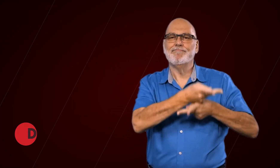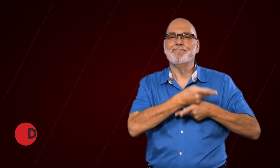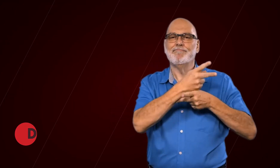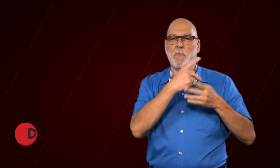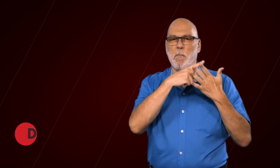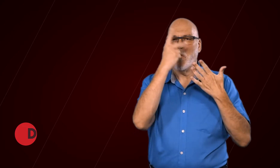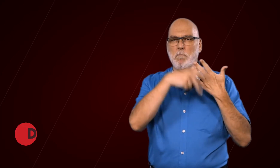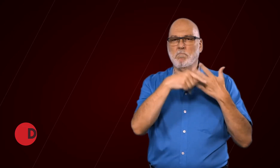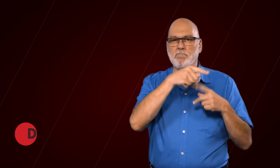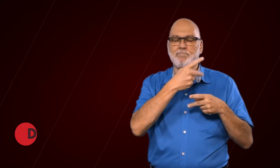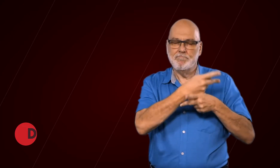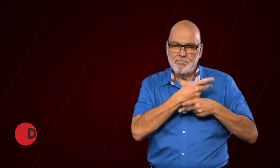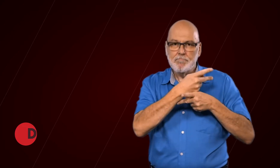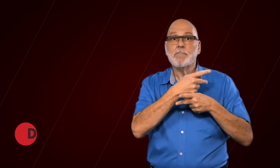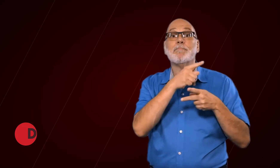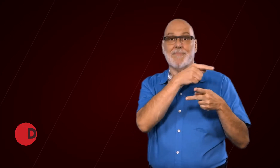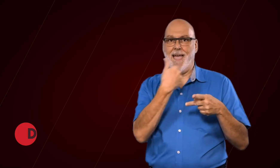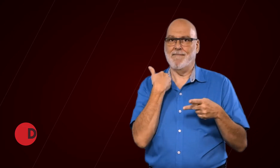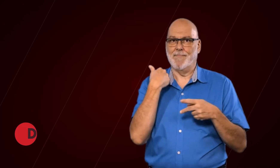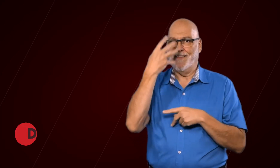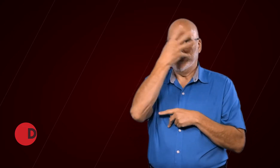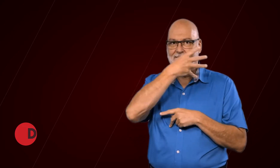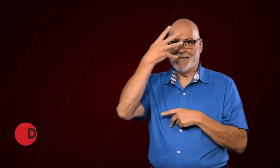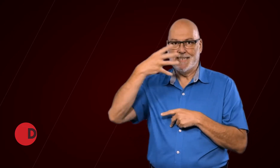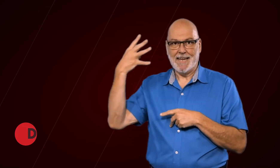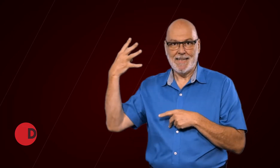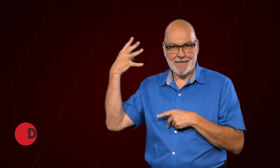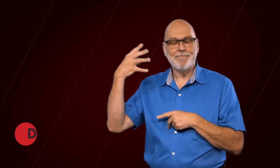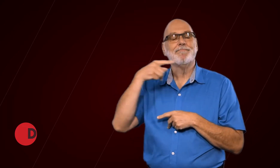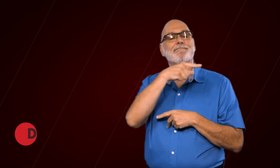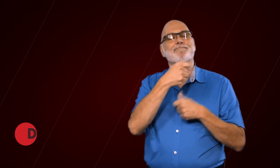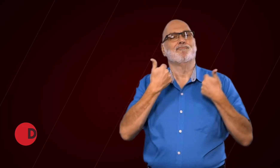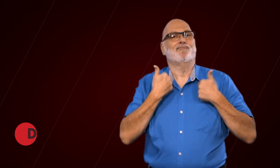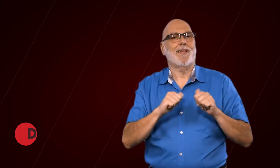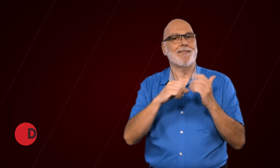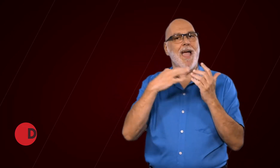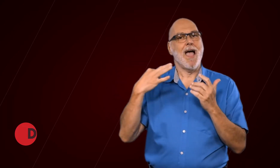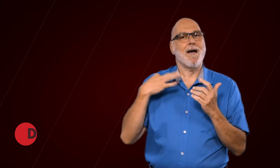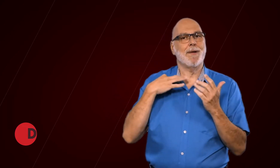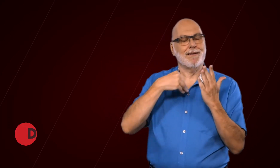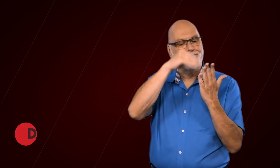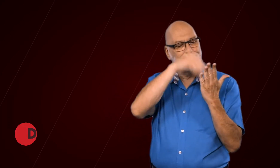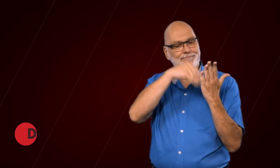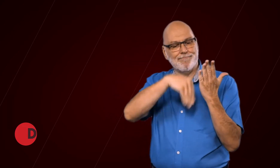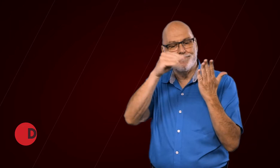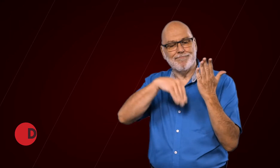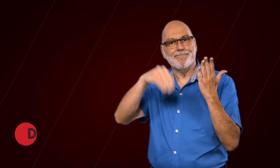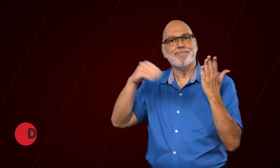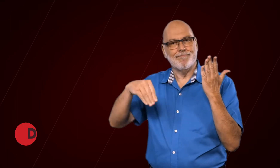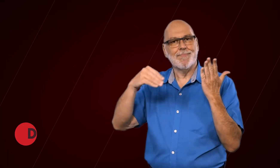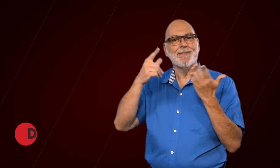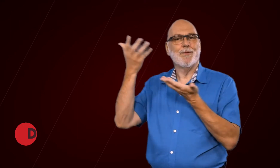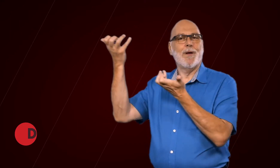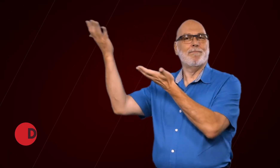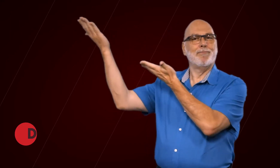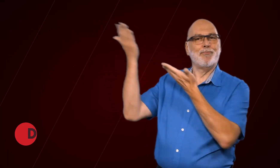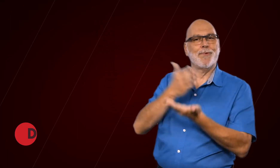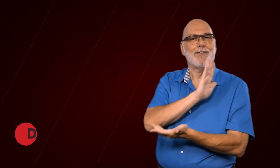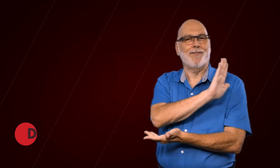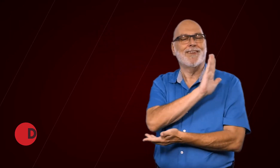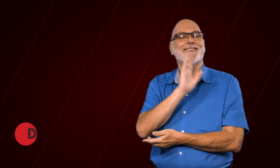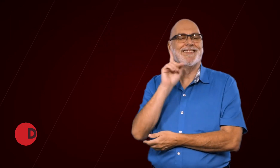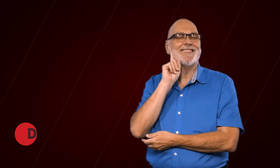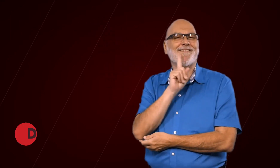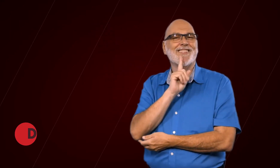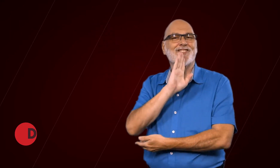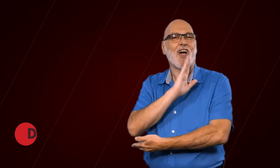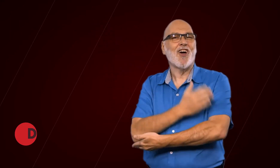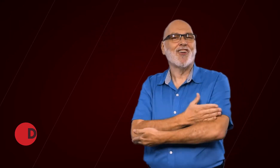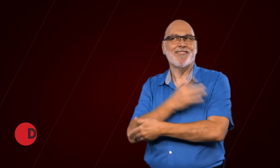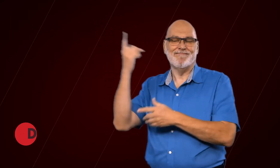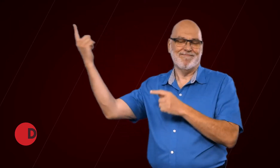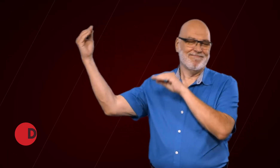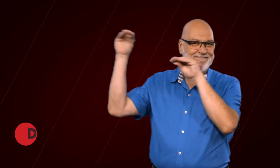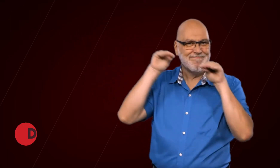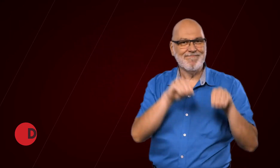Program visa and tried to apply for her deaf daughter to join her.